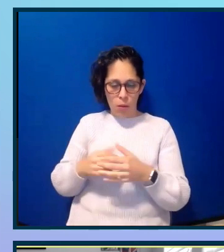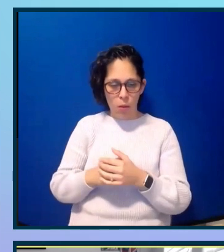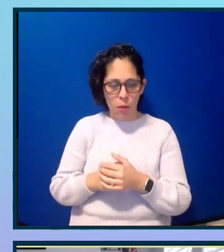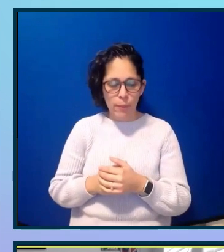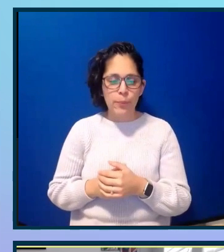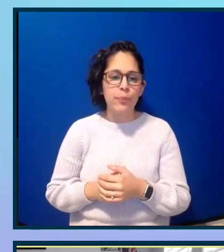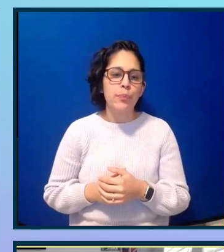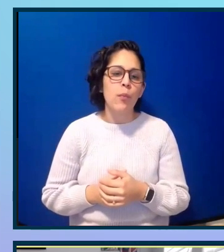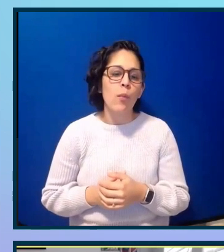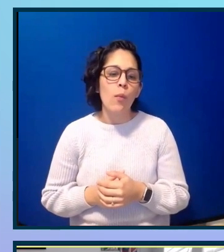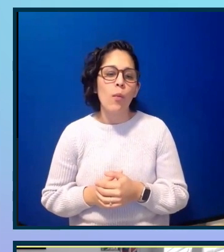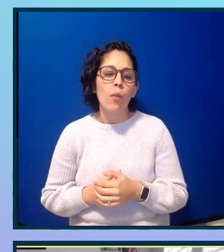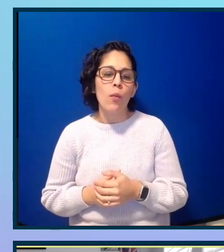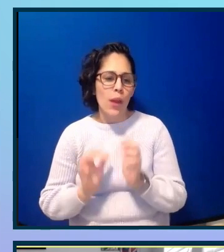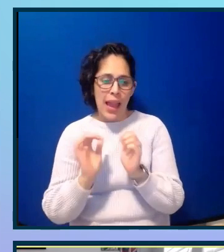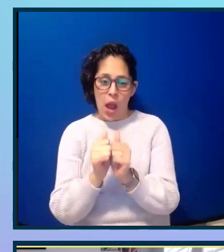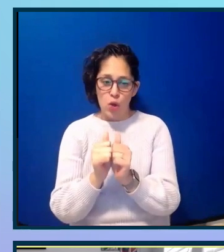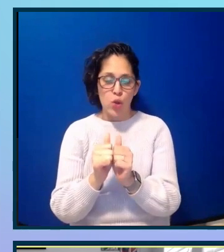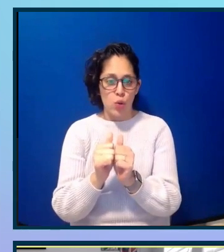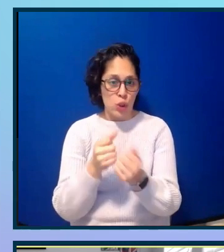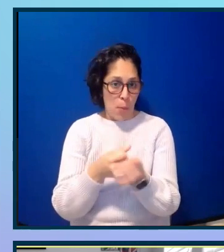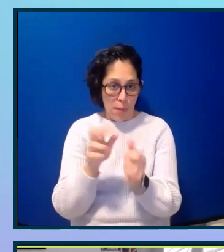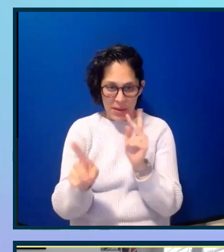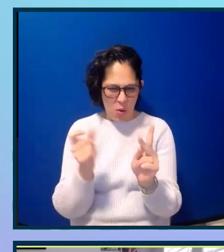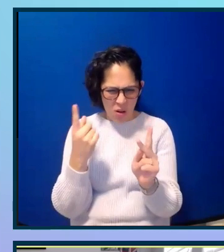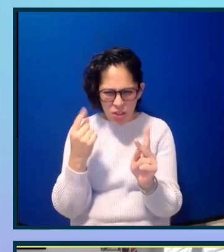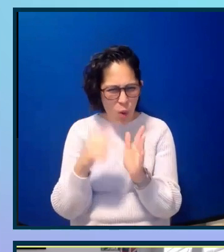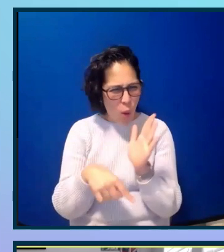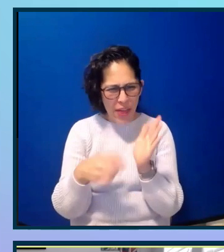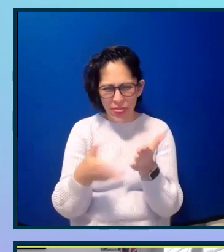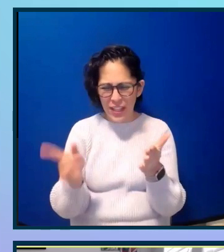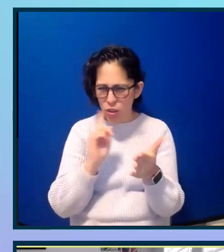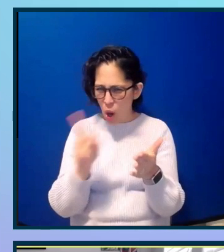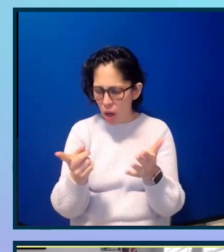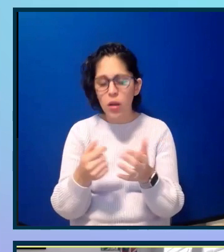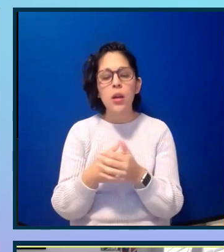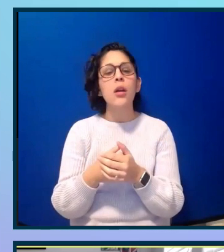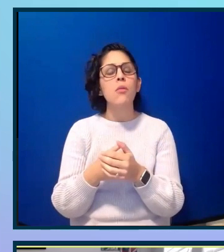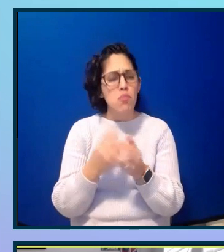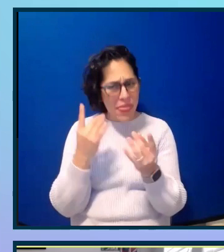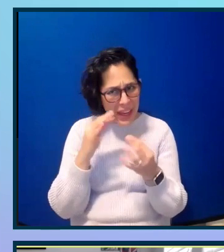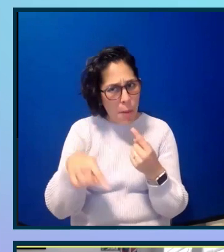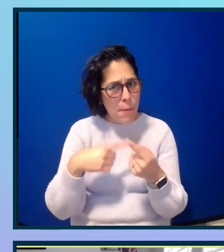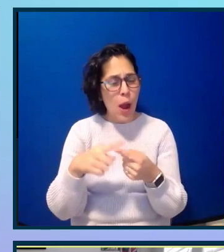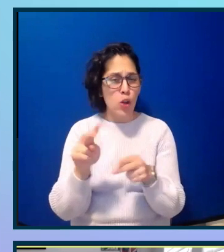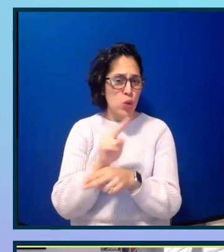And then another way to help support people understand what things are and how to use them is to think about using useful symbols